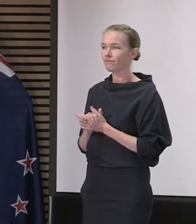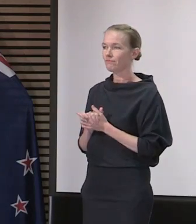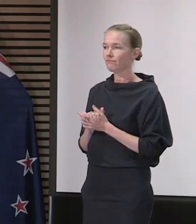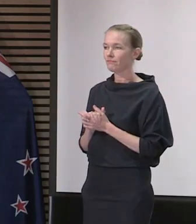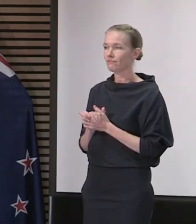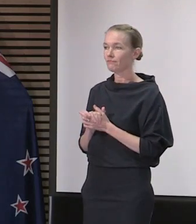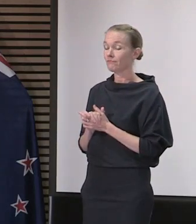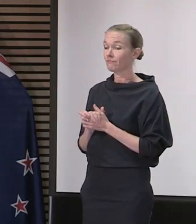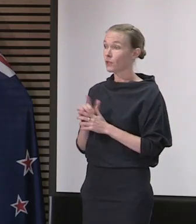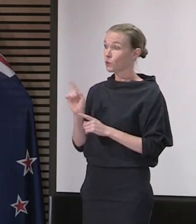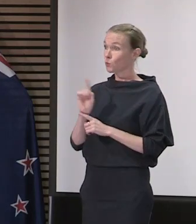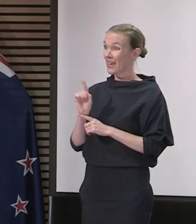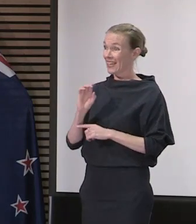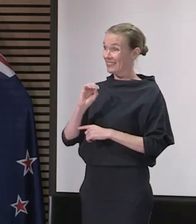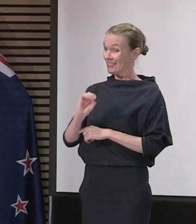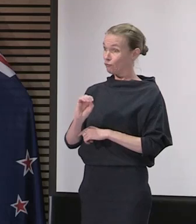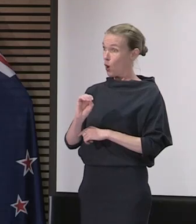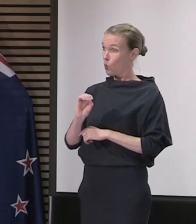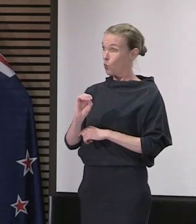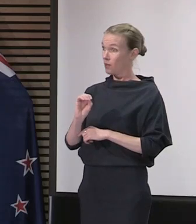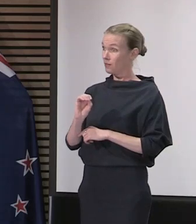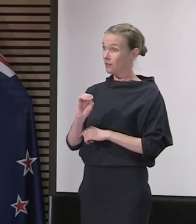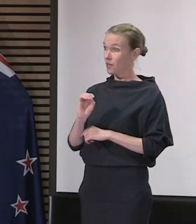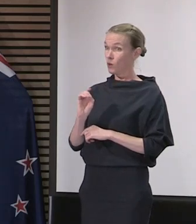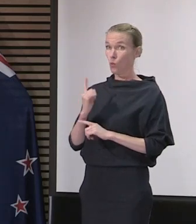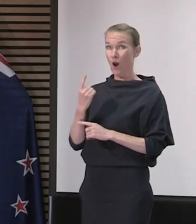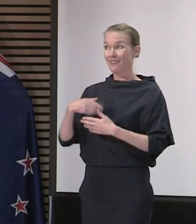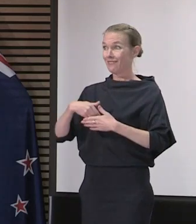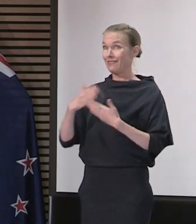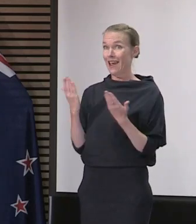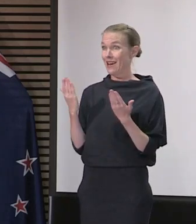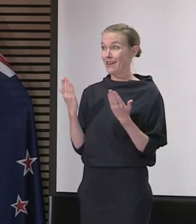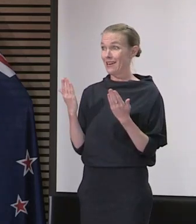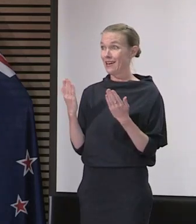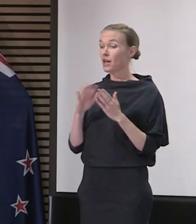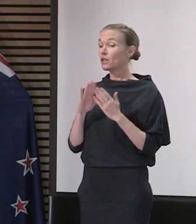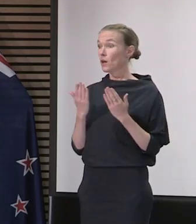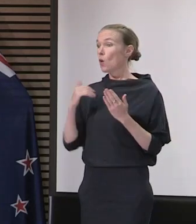case. Clearly, these are encouraging figures today. But